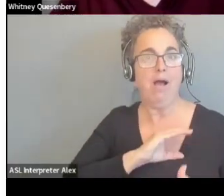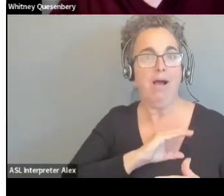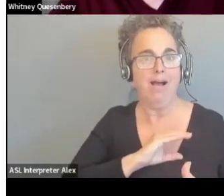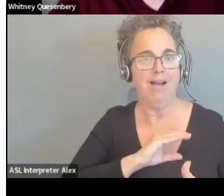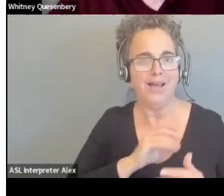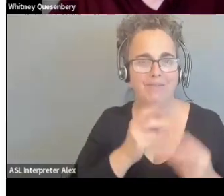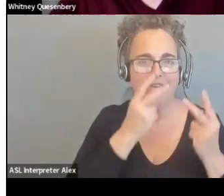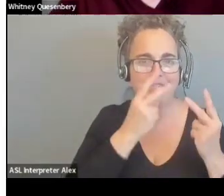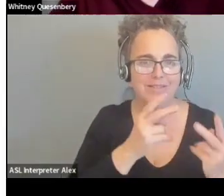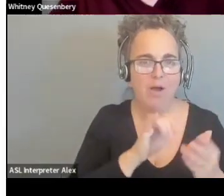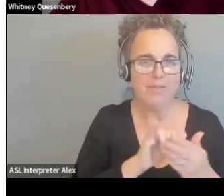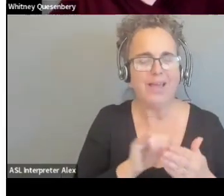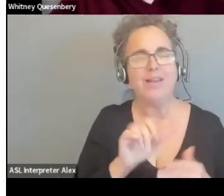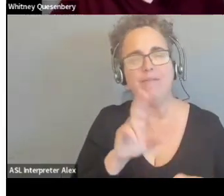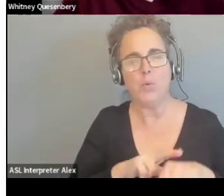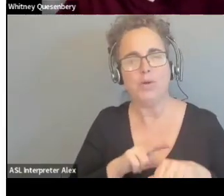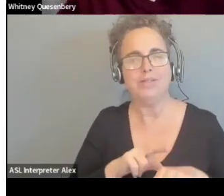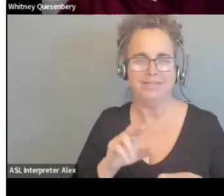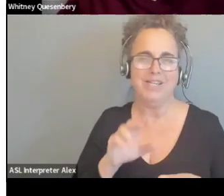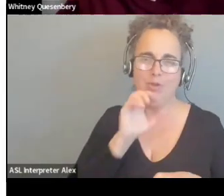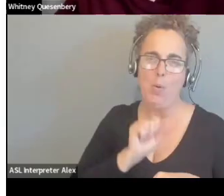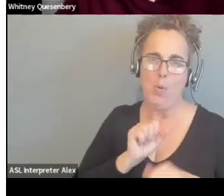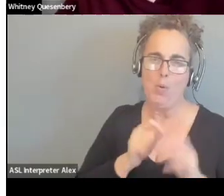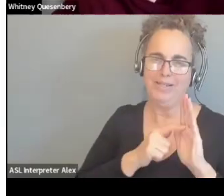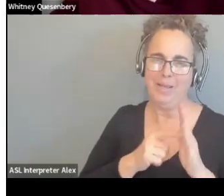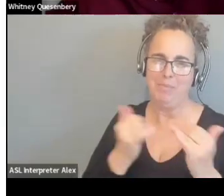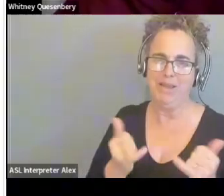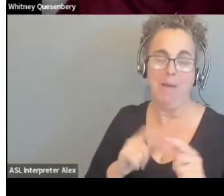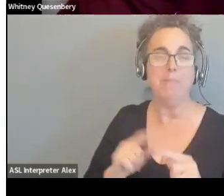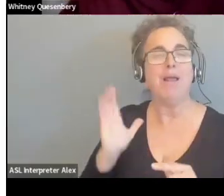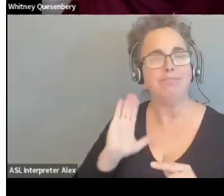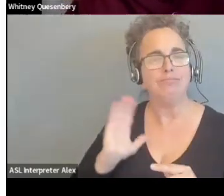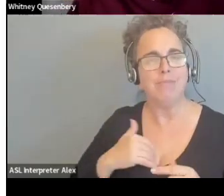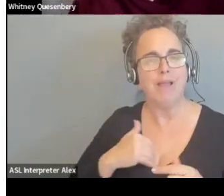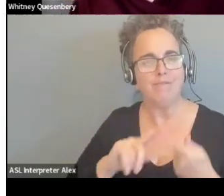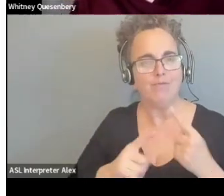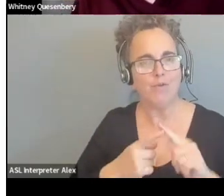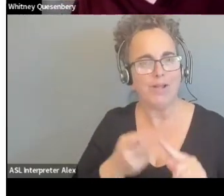It's a little old now, but the story I used to use is I have a friend who's blind and one day she texted me